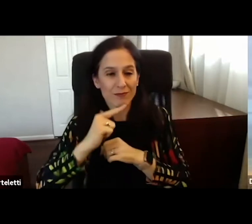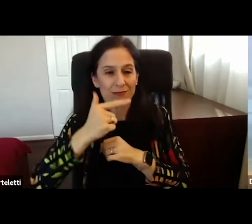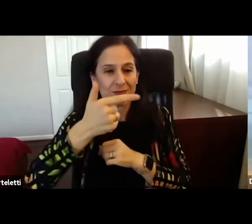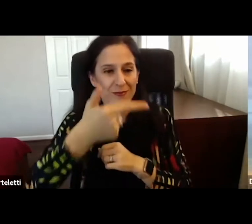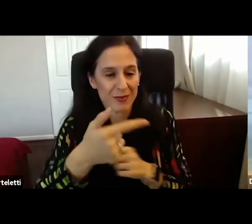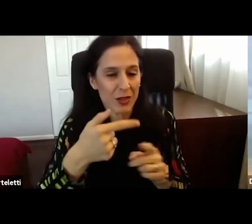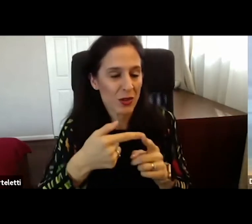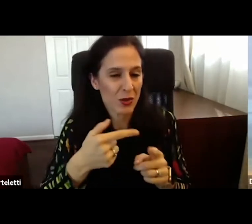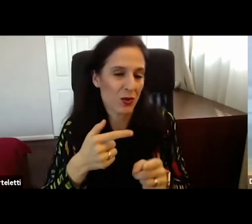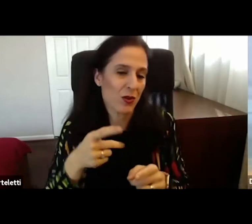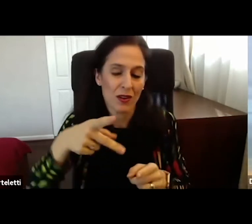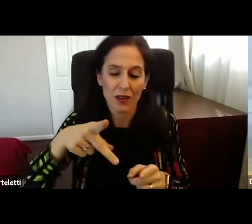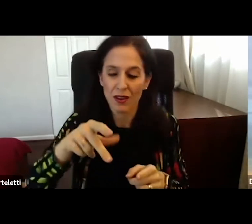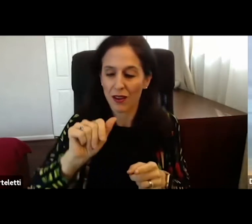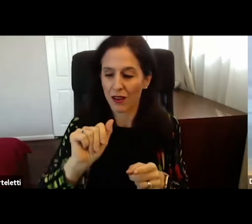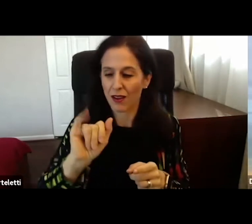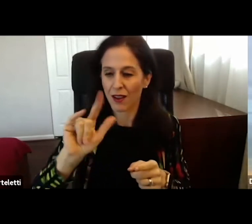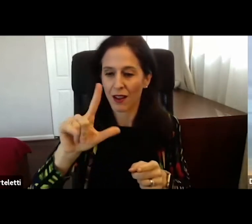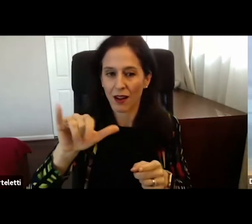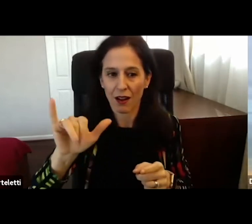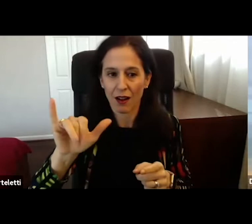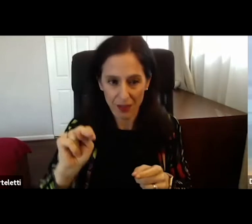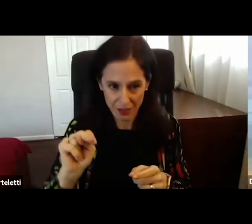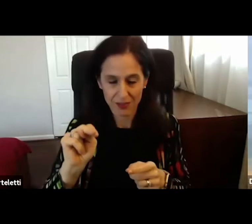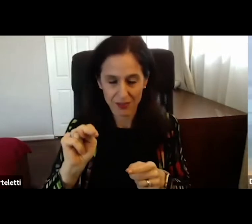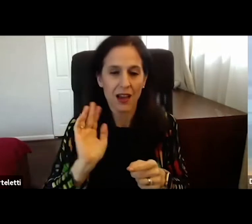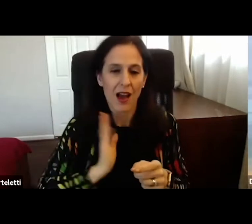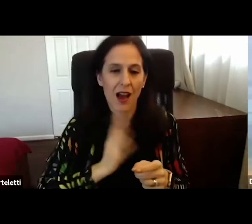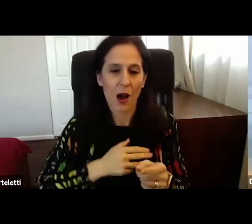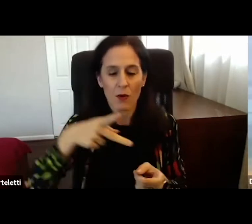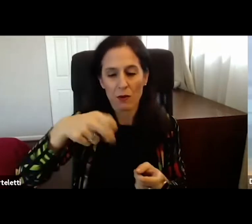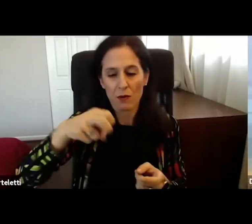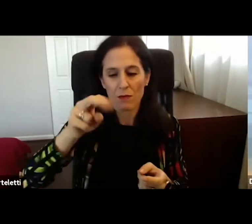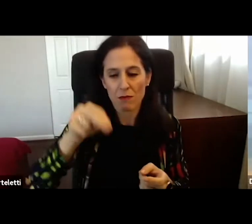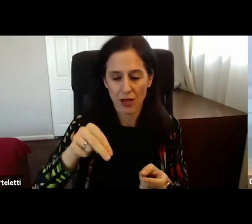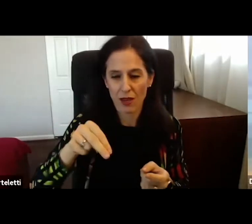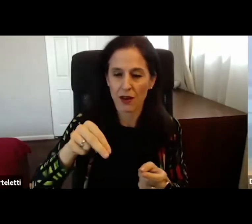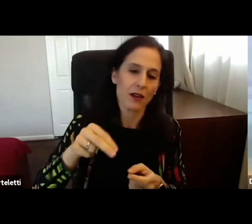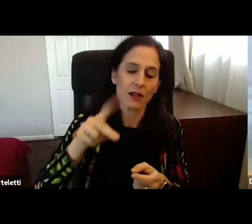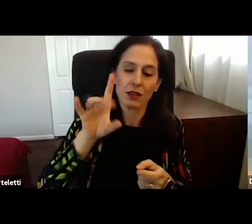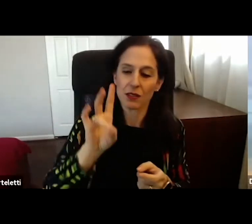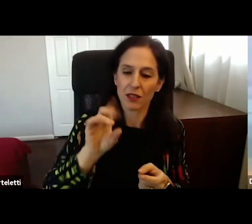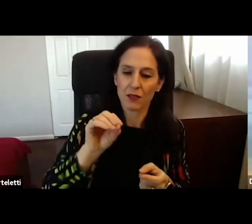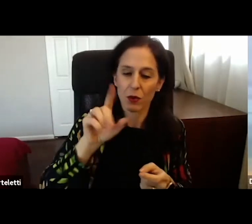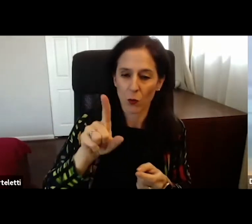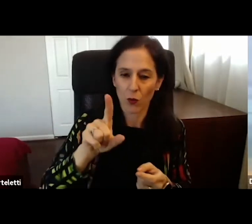ask questions in zoom and now i'm going to turn it over to caitlyn